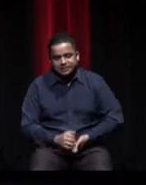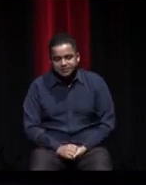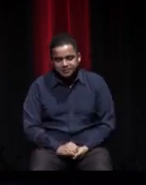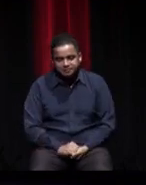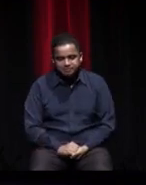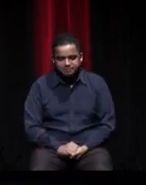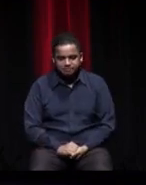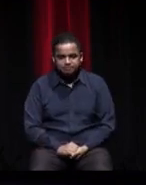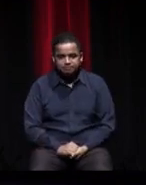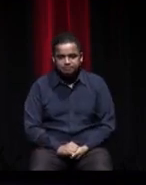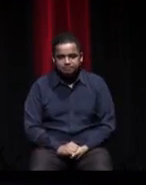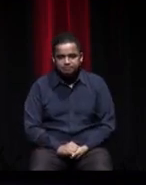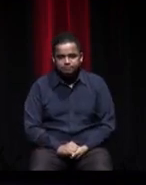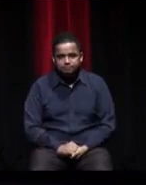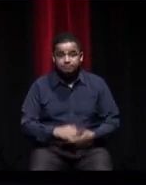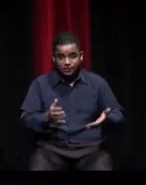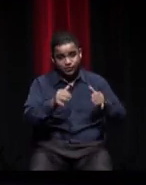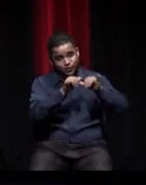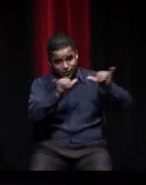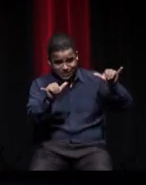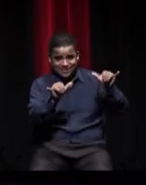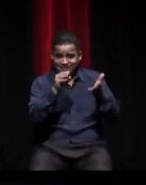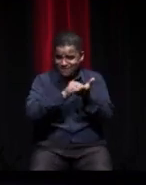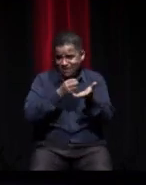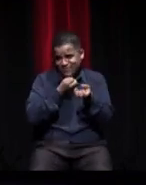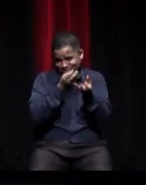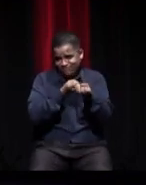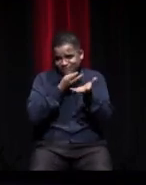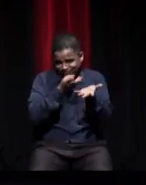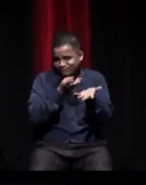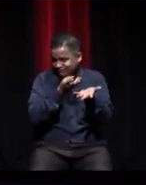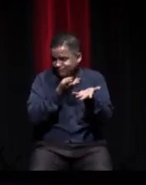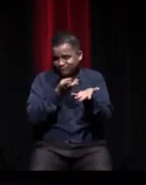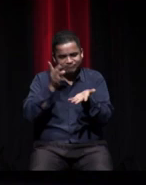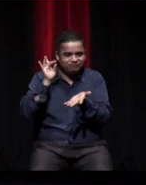So, every news is is incomplete by definition.